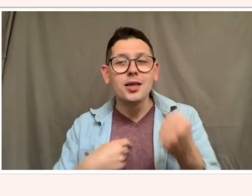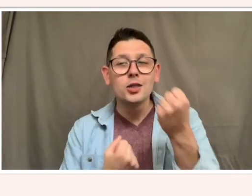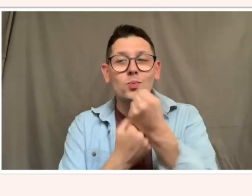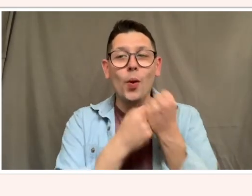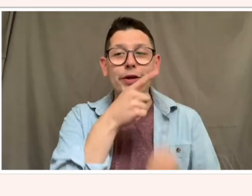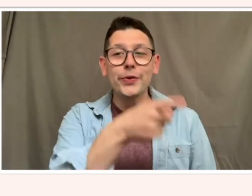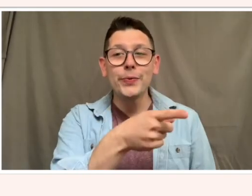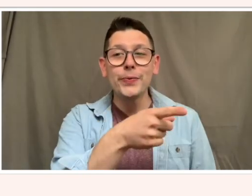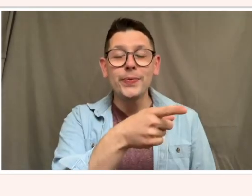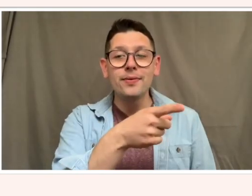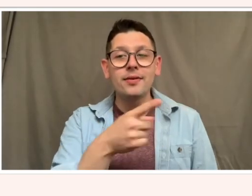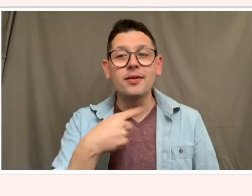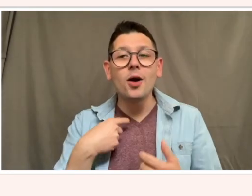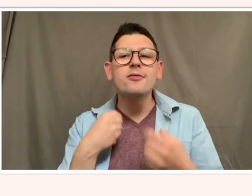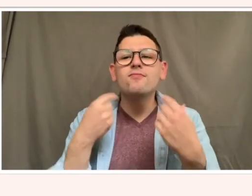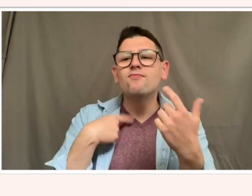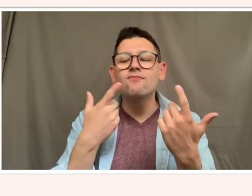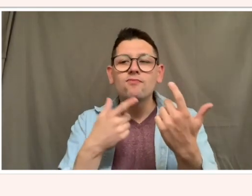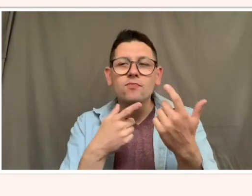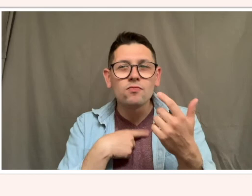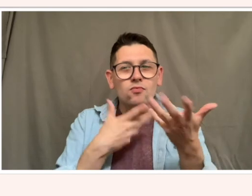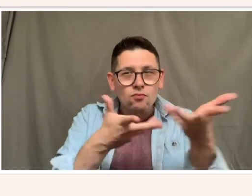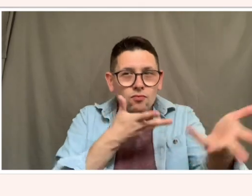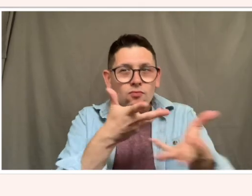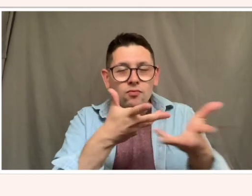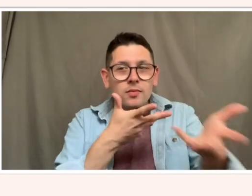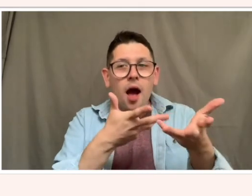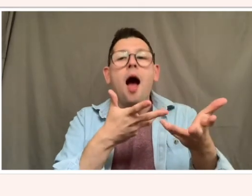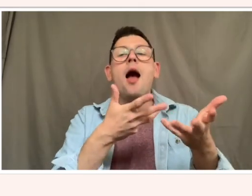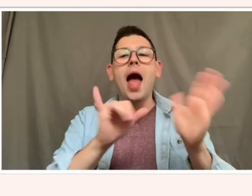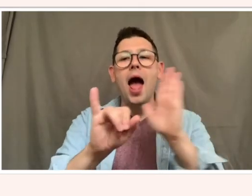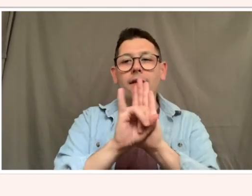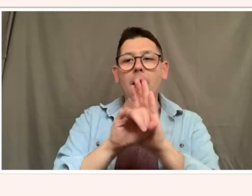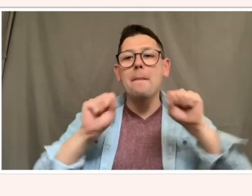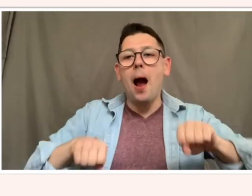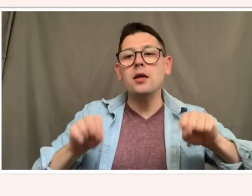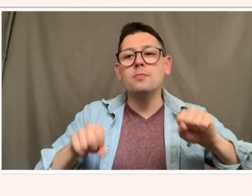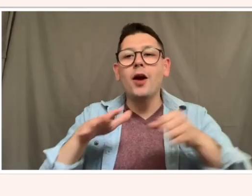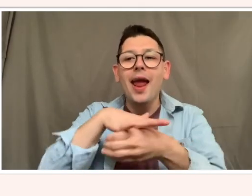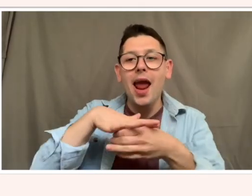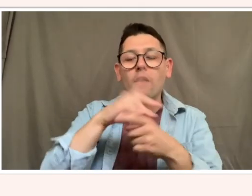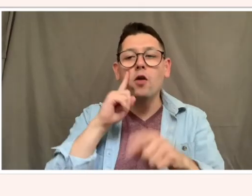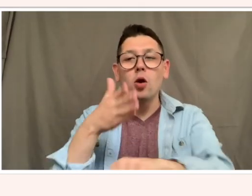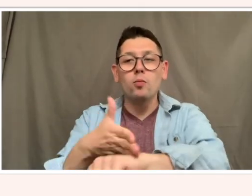We always want to have an open conversation to discuss ways that I as a teacher can support